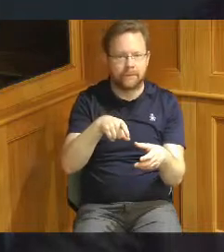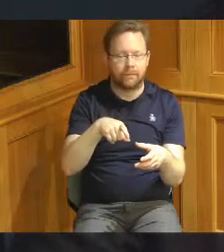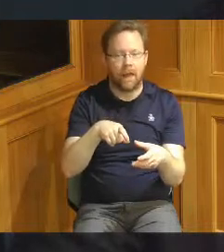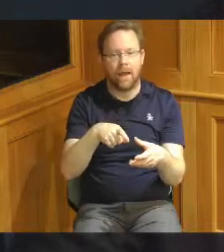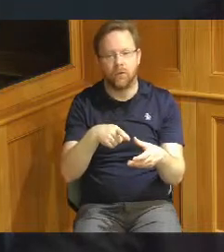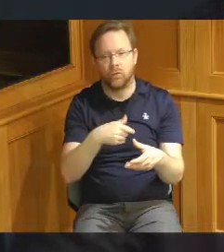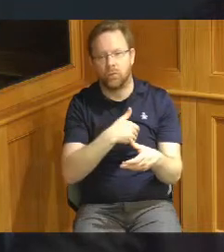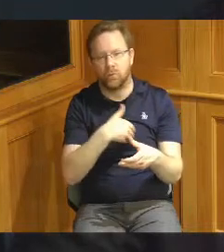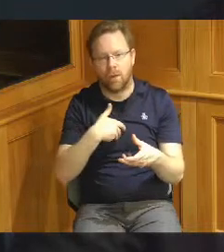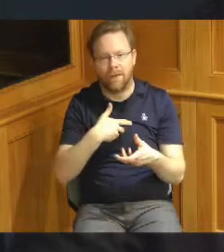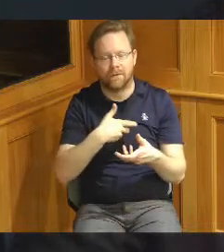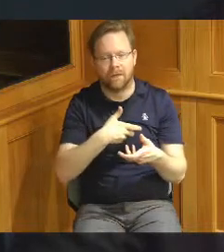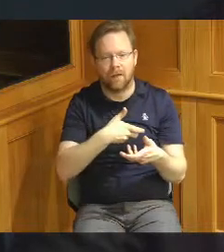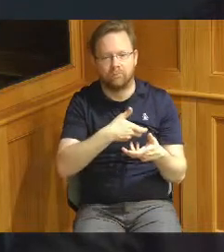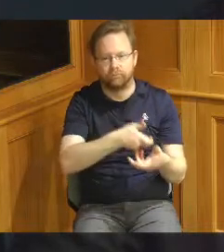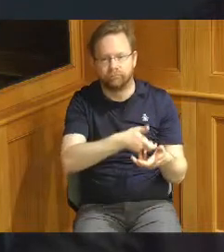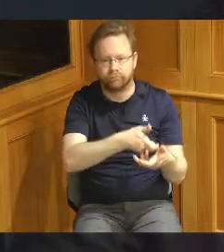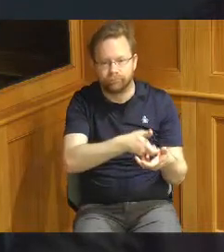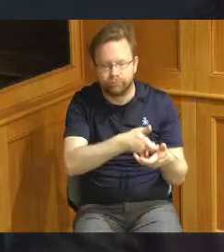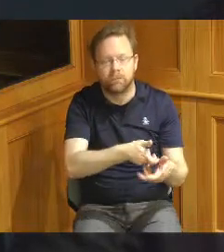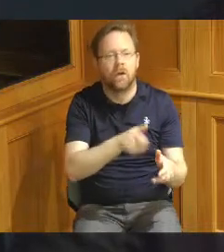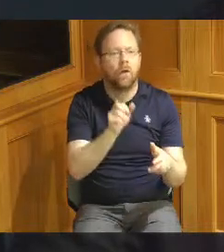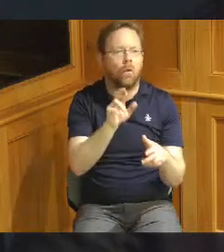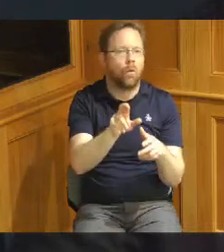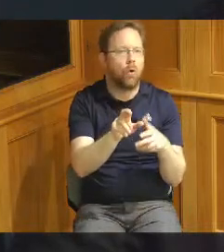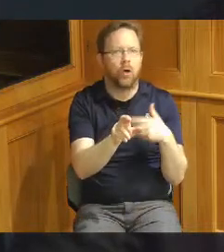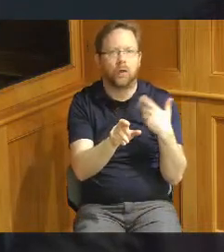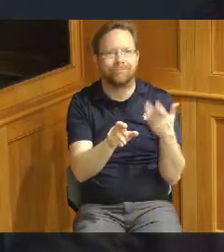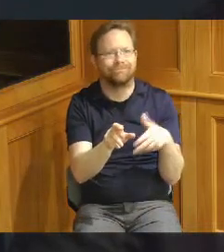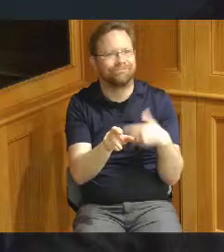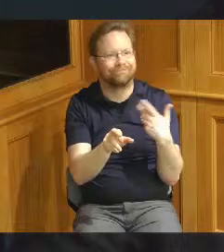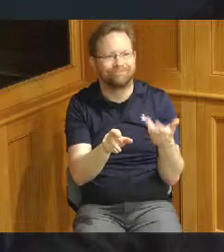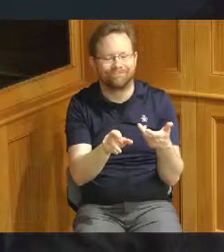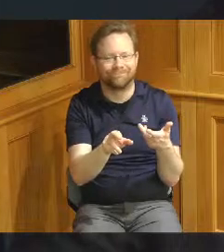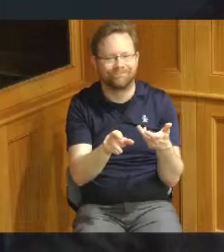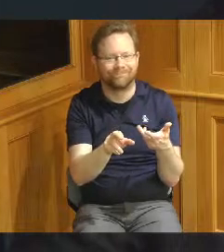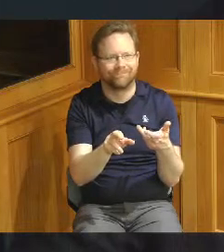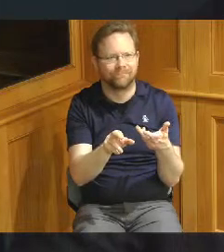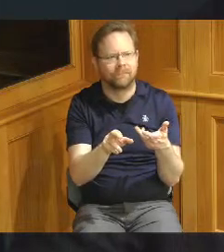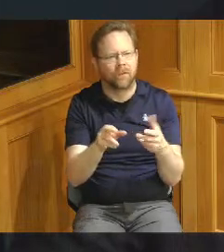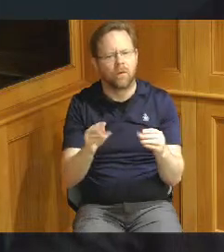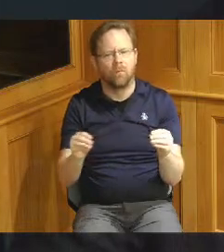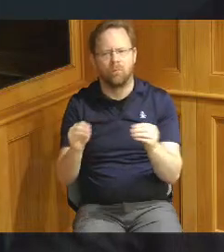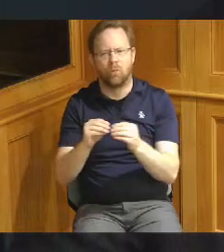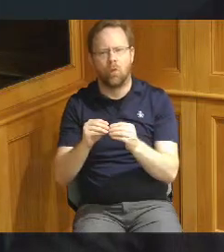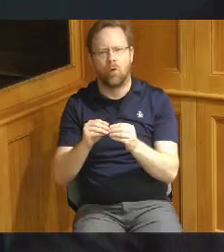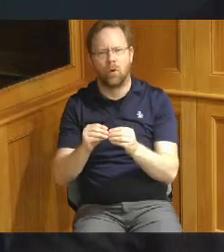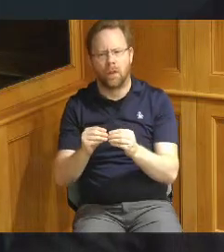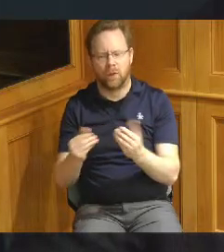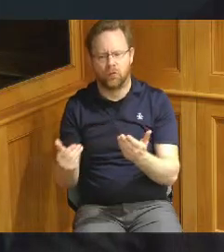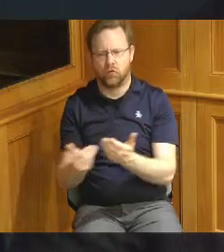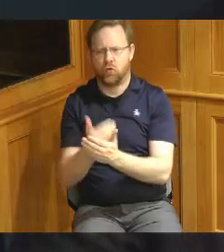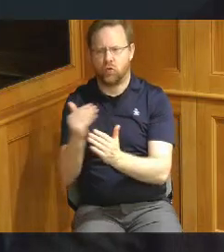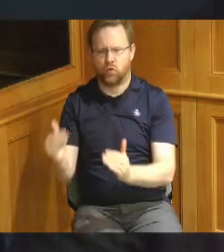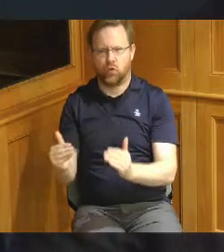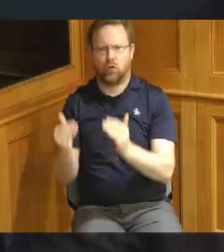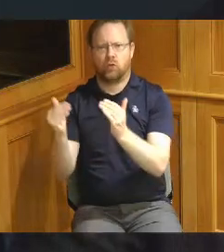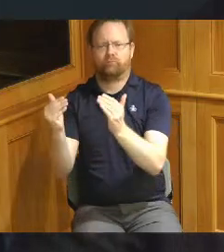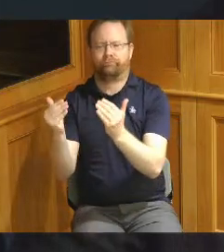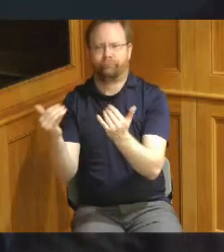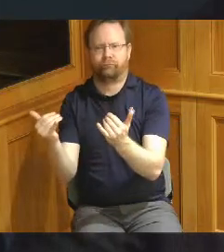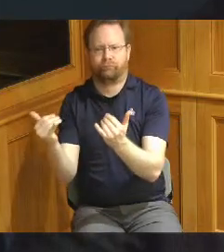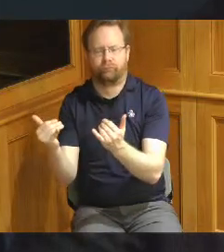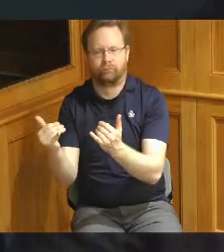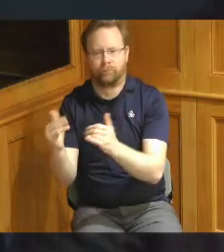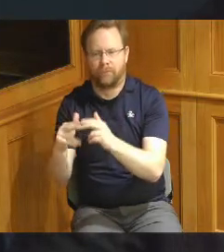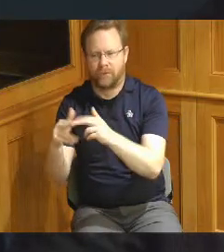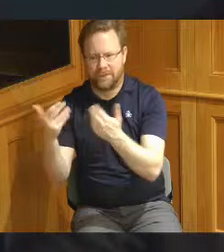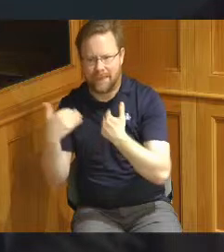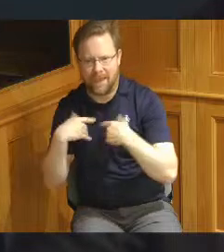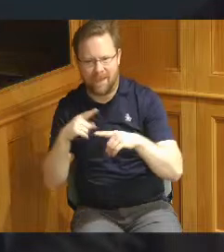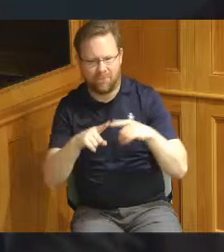presentation done on this but this is relates to the reallocation of our ARPA funding and we had